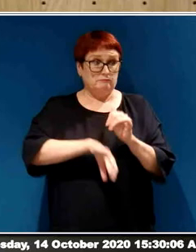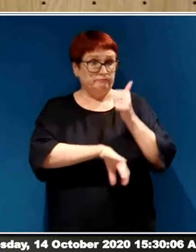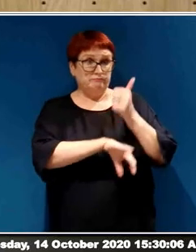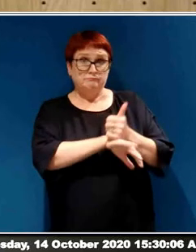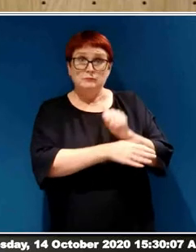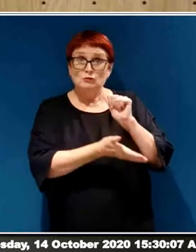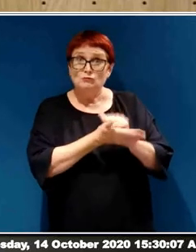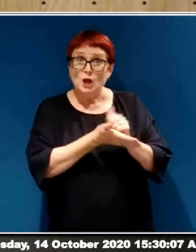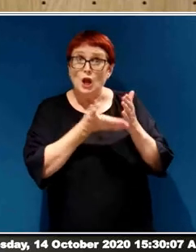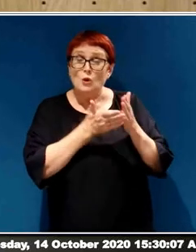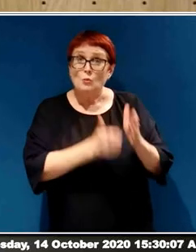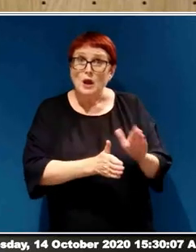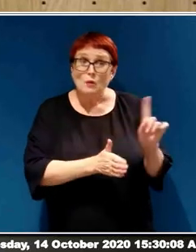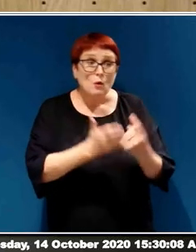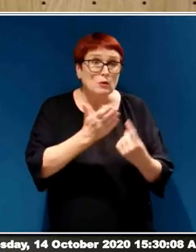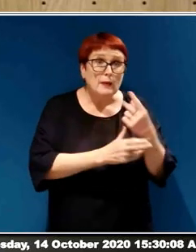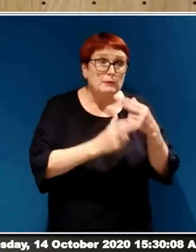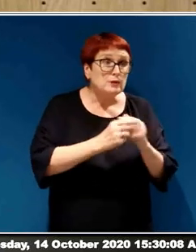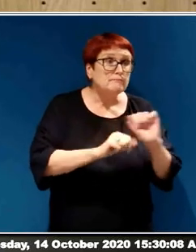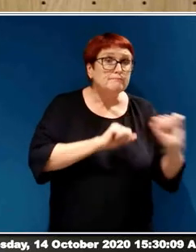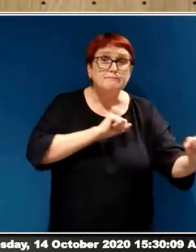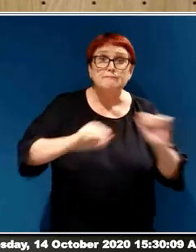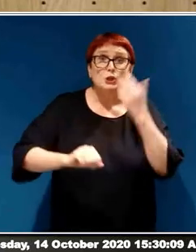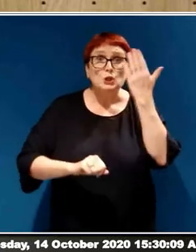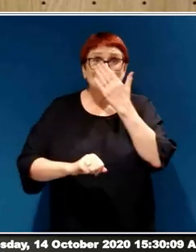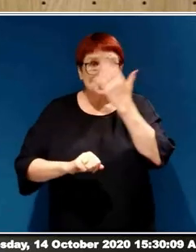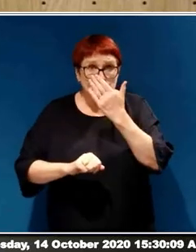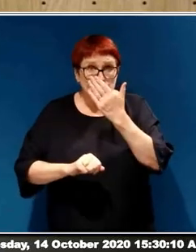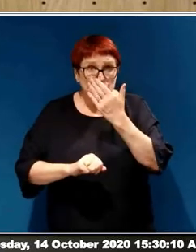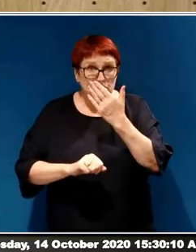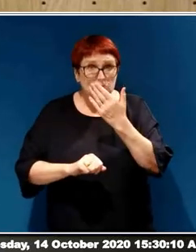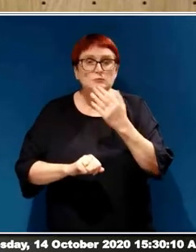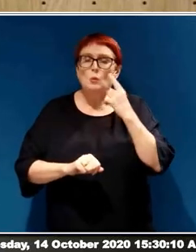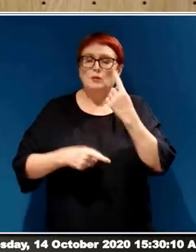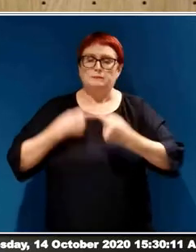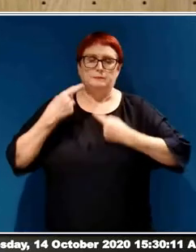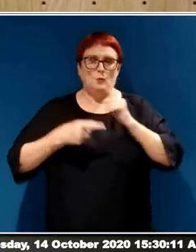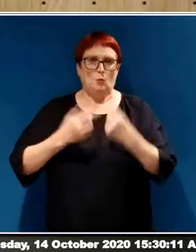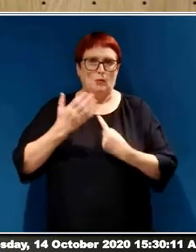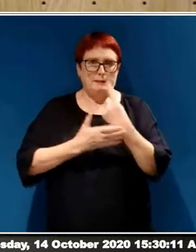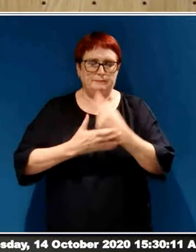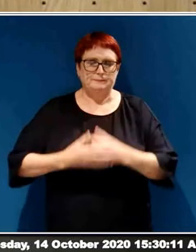are some core features, one of which is that schools will use data to